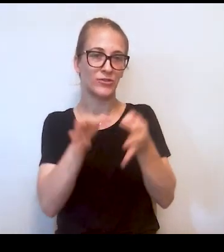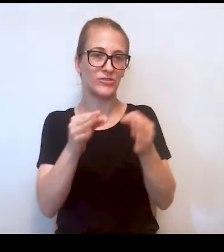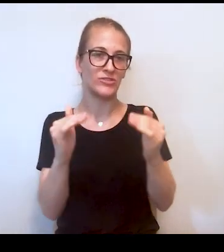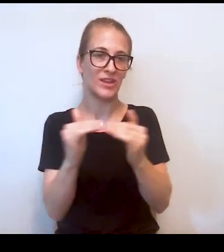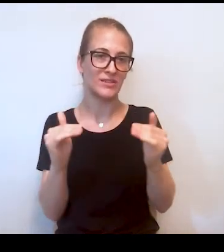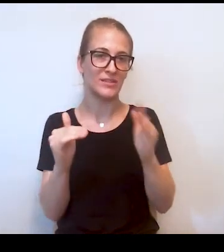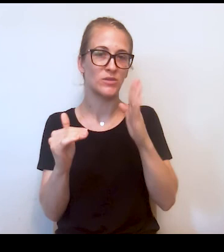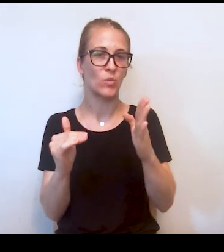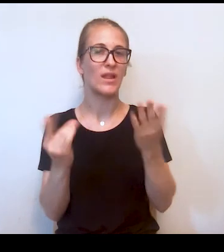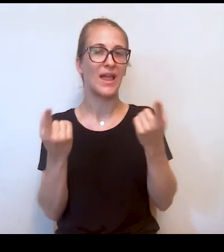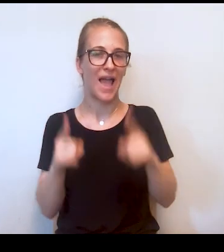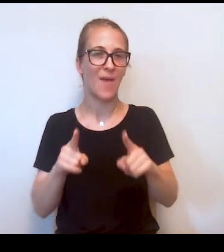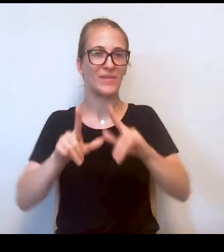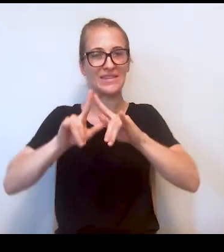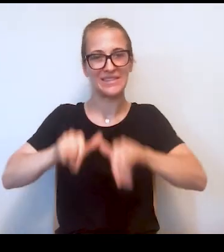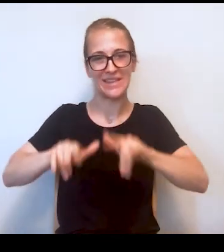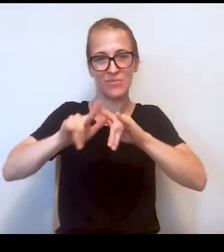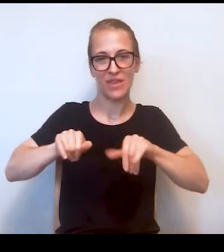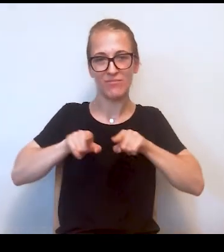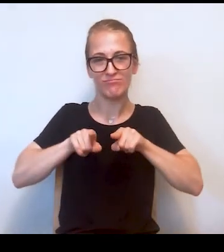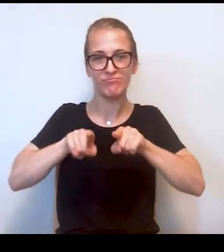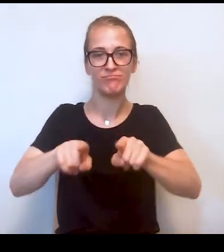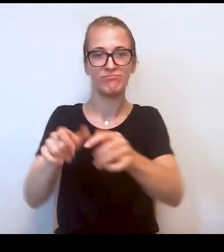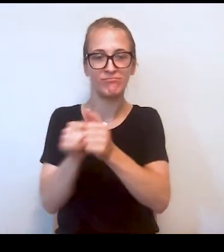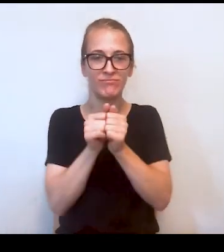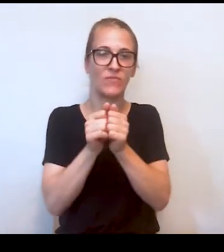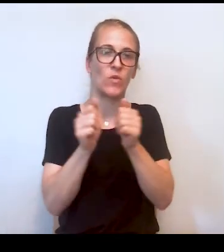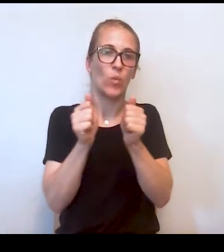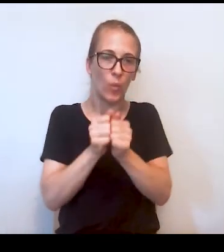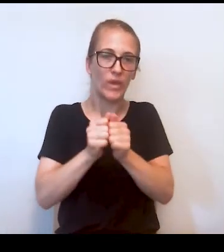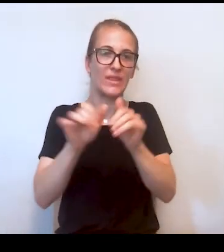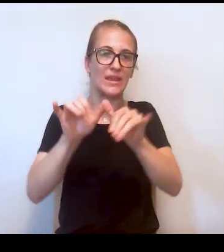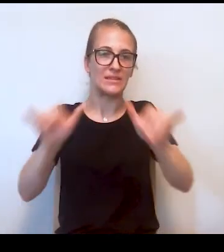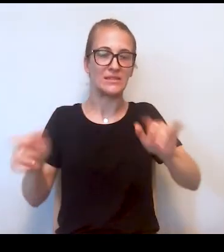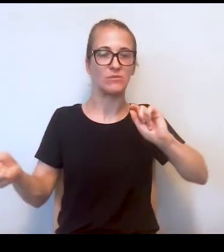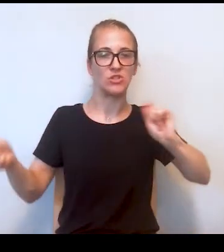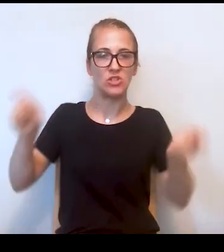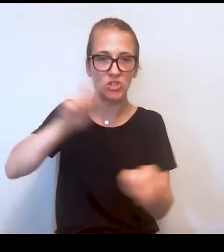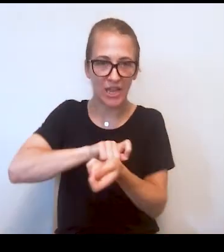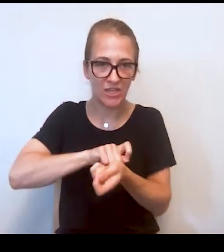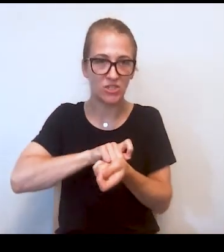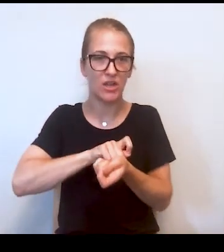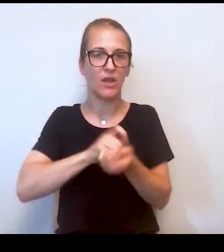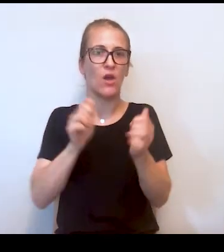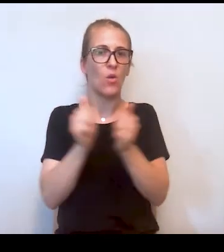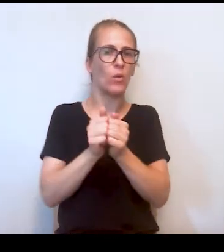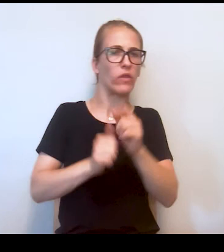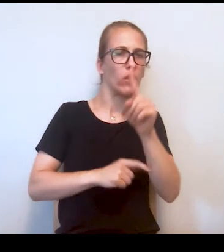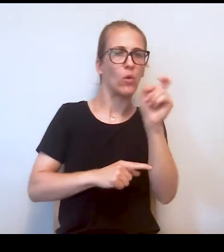with building models that are completely different than what we have now. And I think